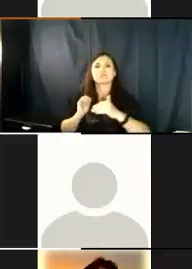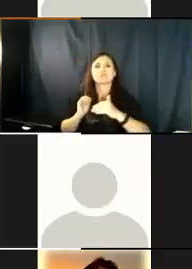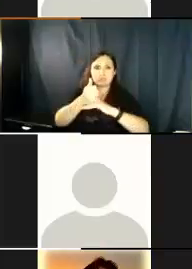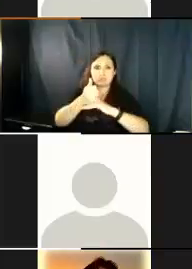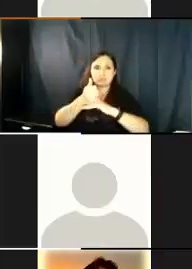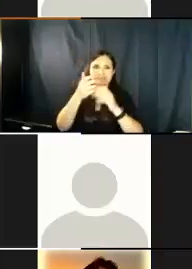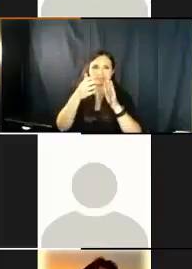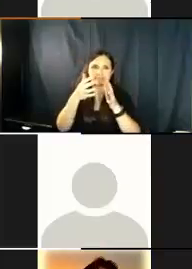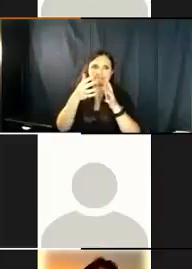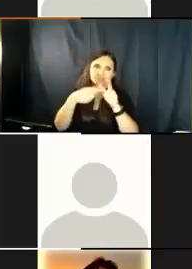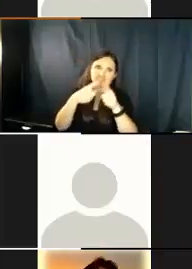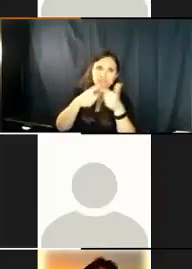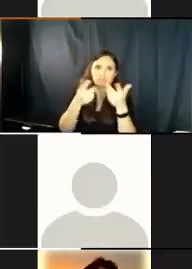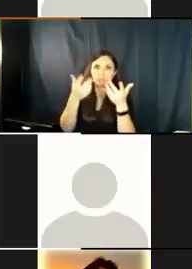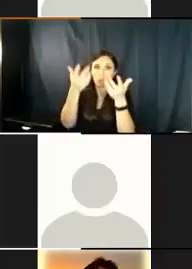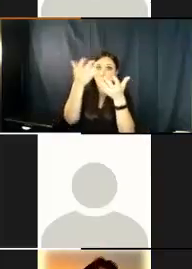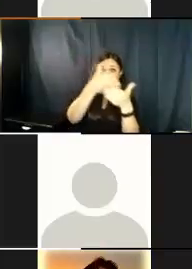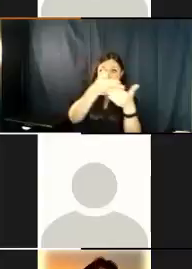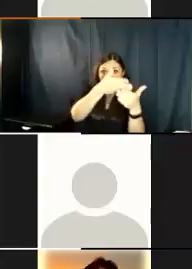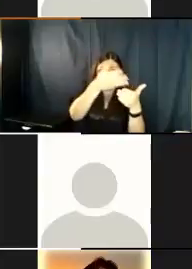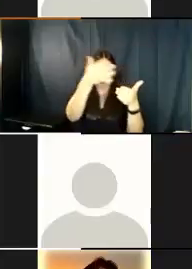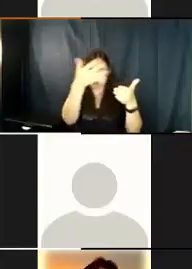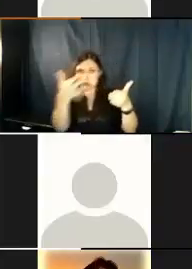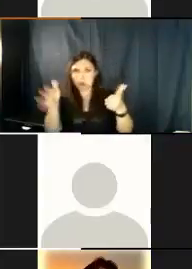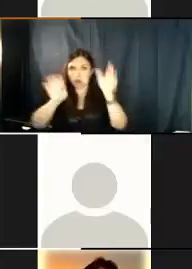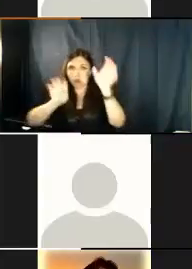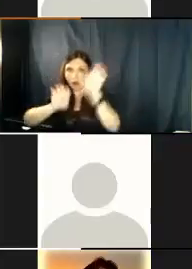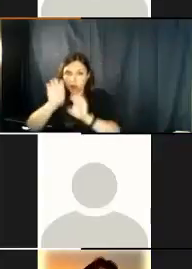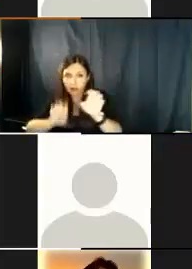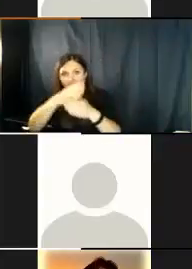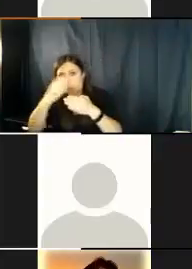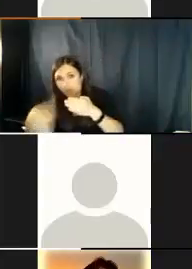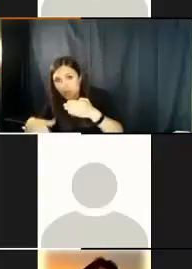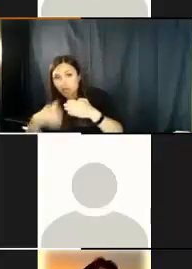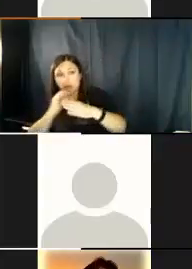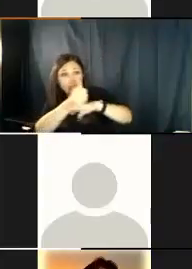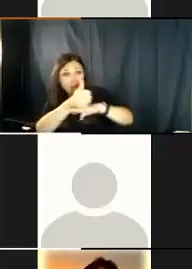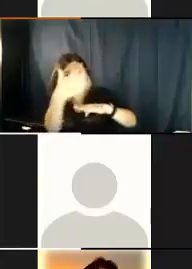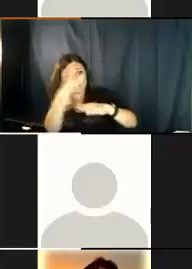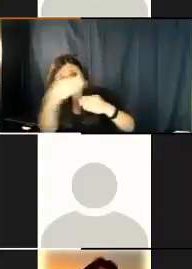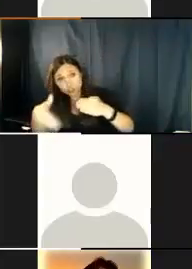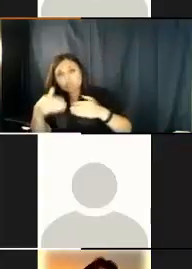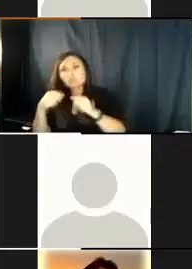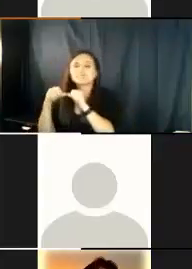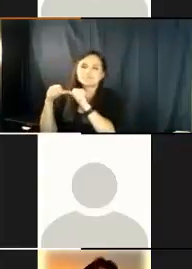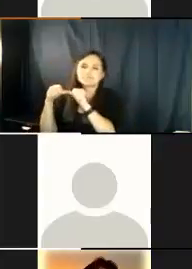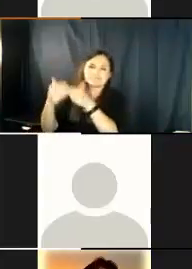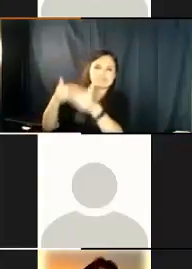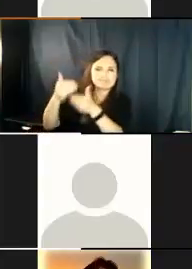And then you evaluate it at the end of the implementation, and hopefully, that's an ongoing process. We're always implementing and evaluating.